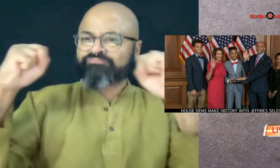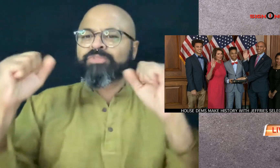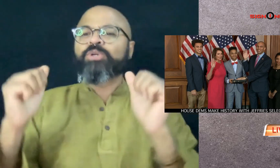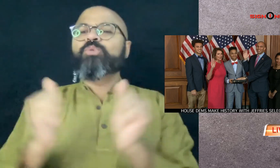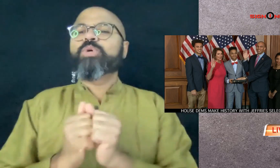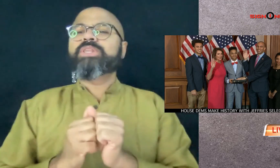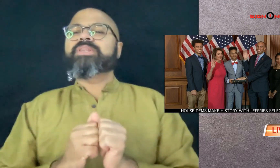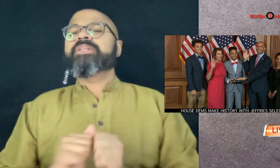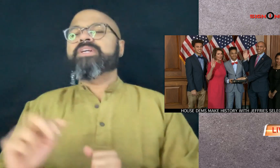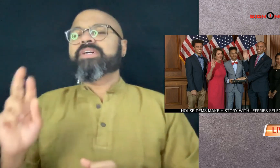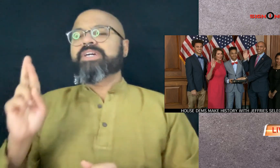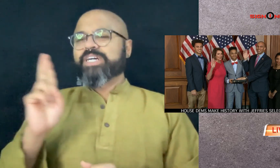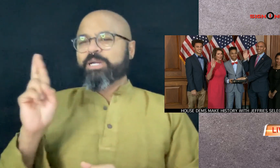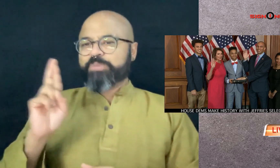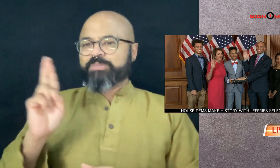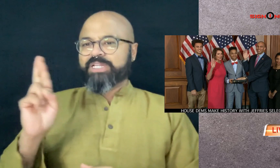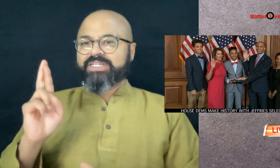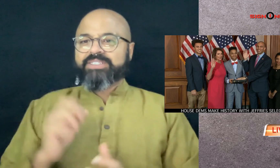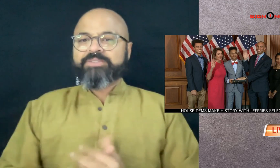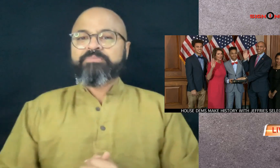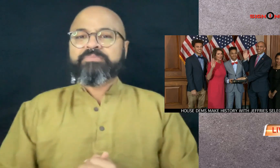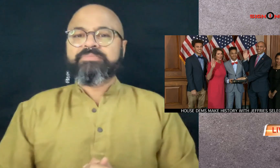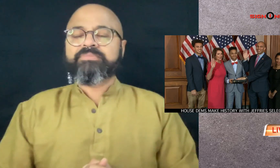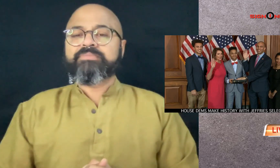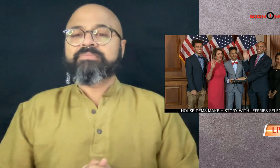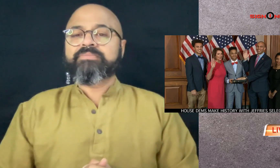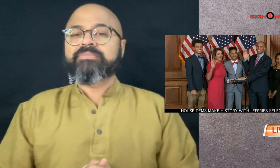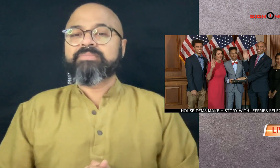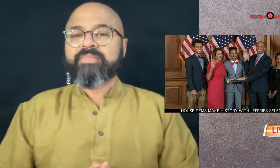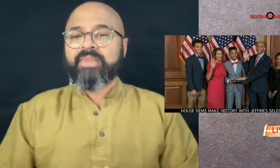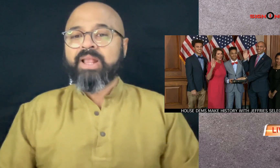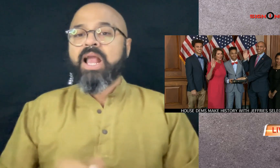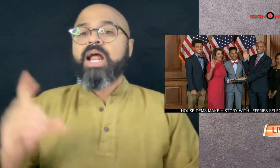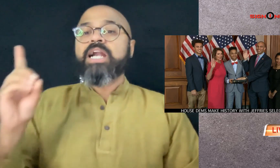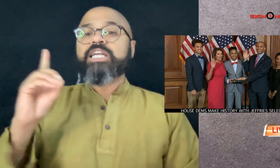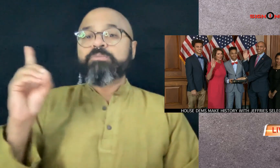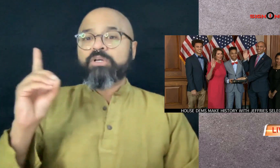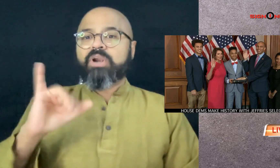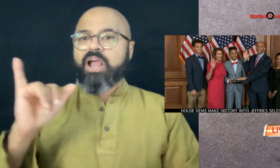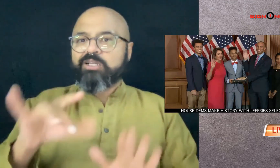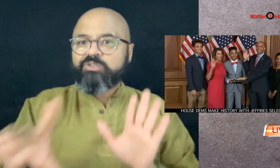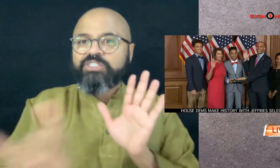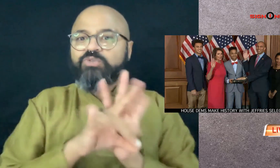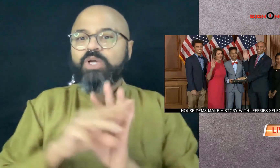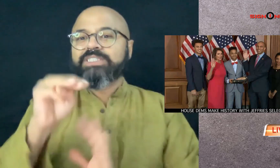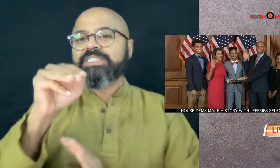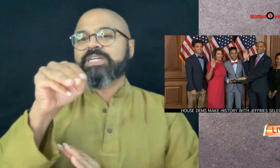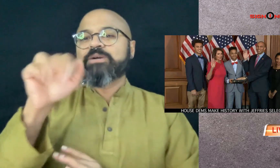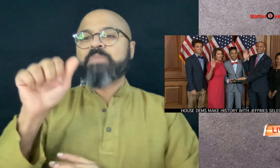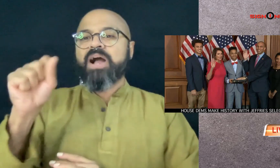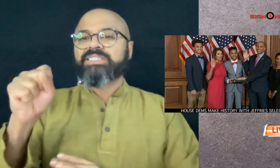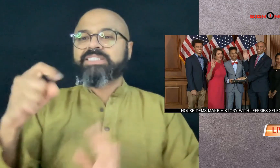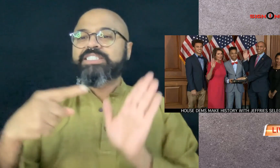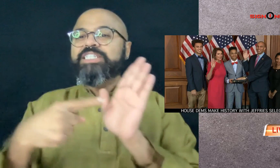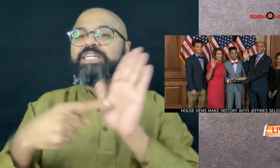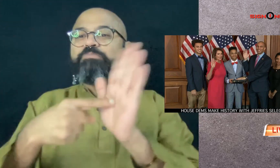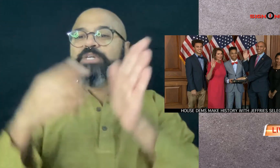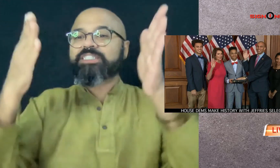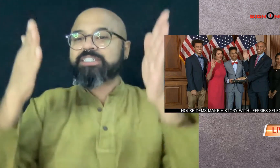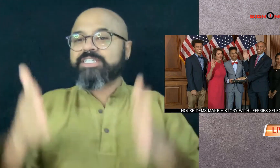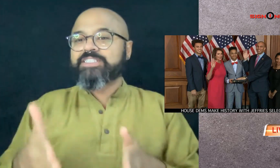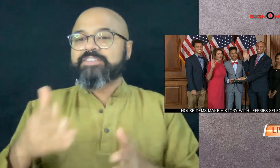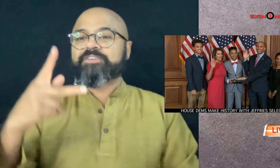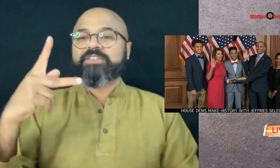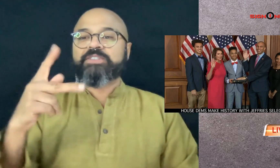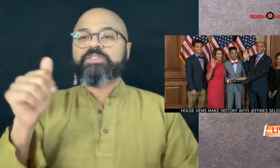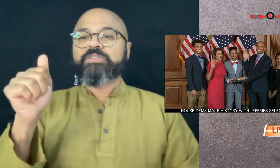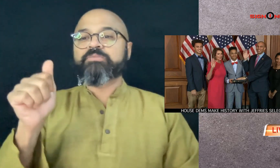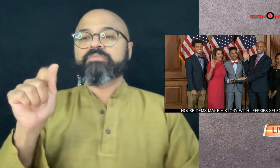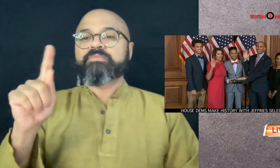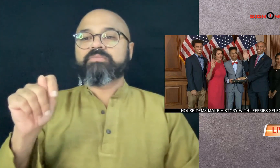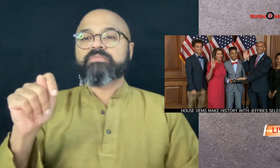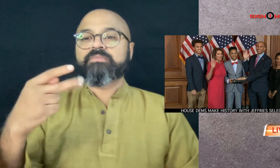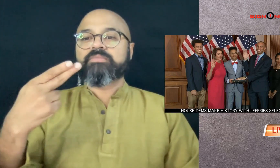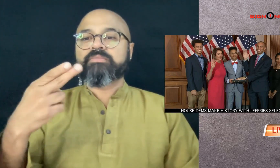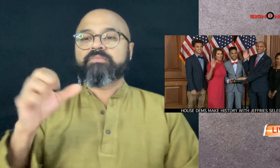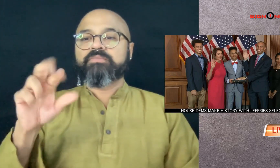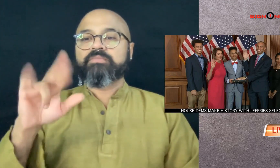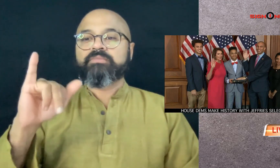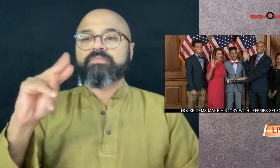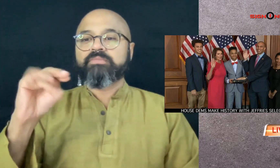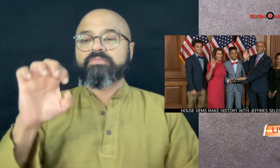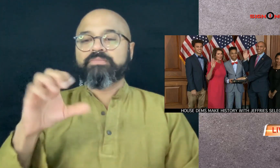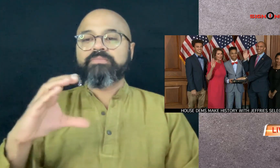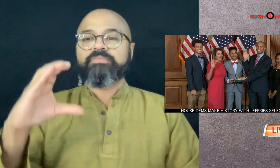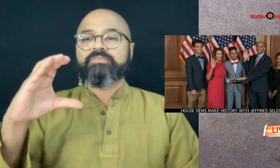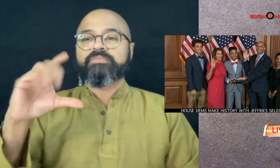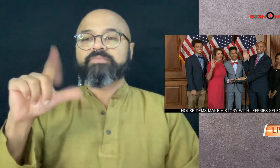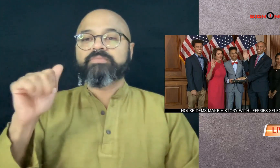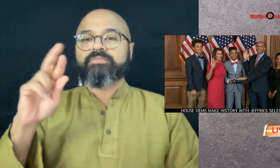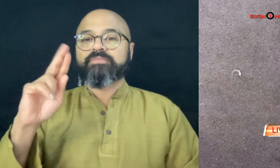Republicans Democrats also chose Massachusetts representative